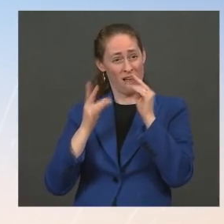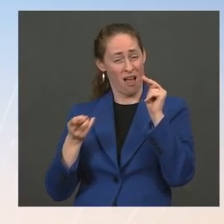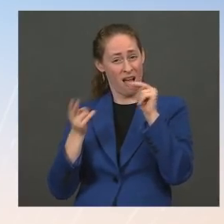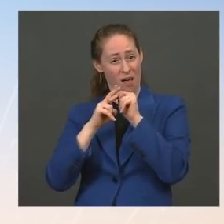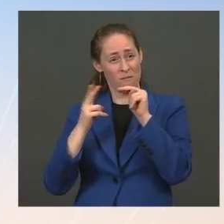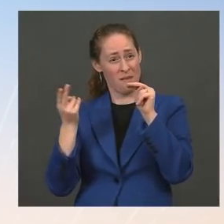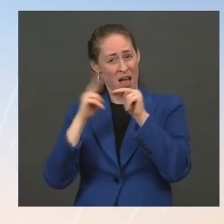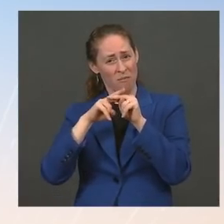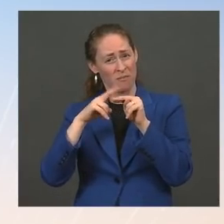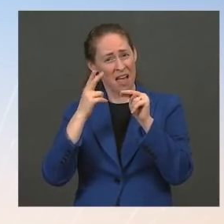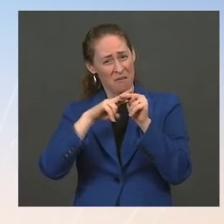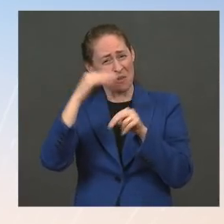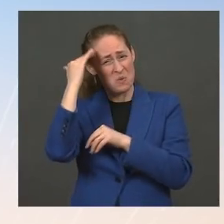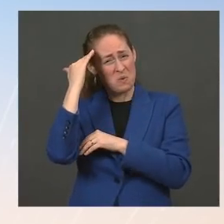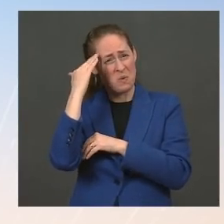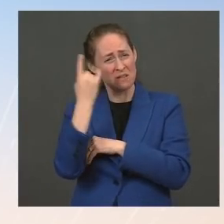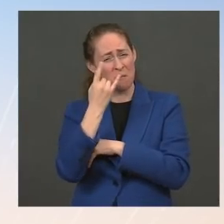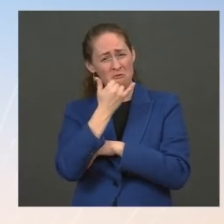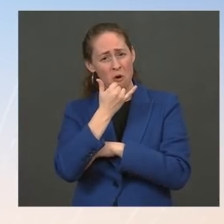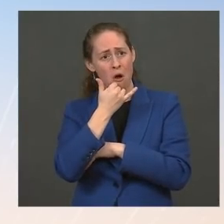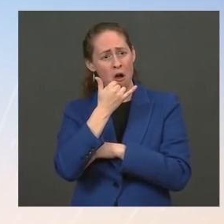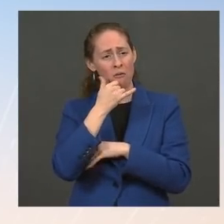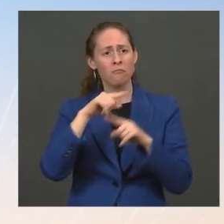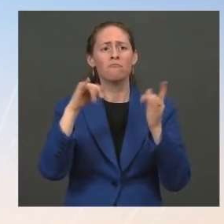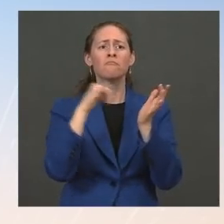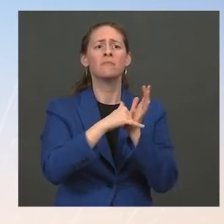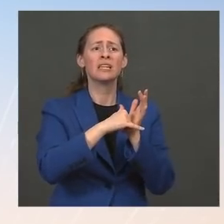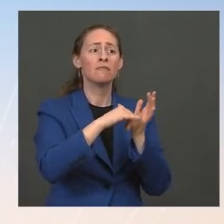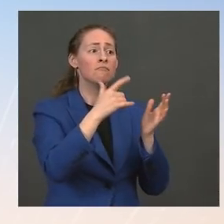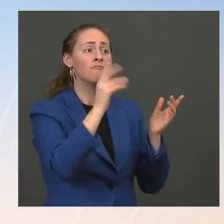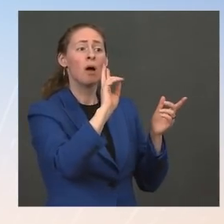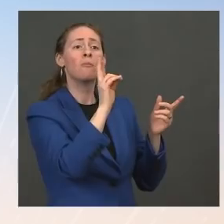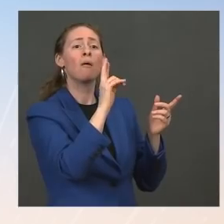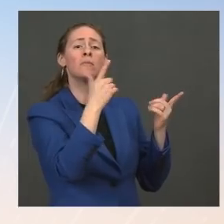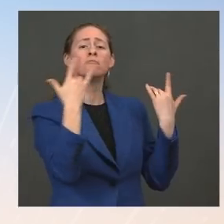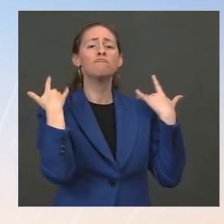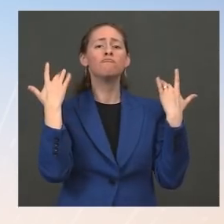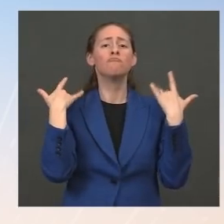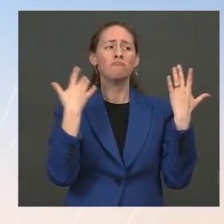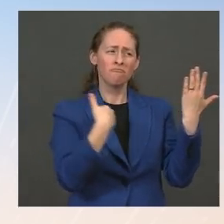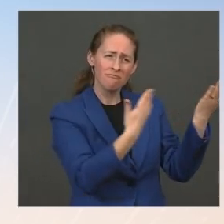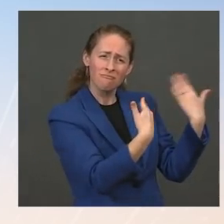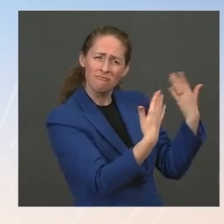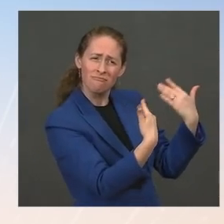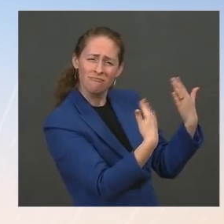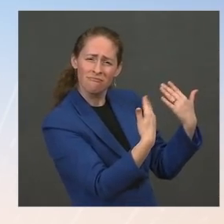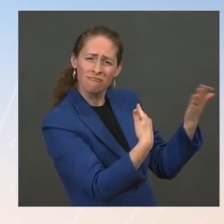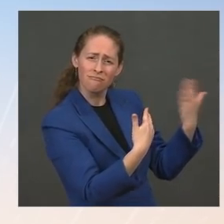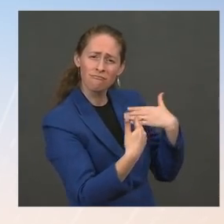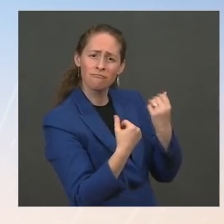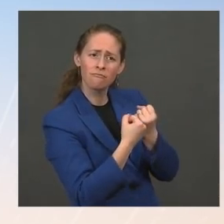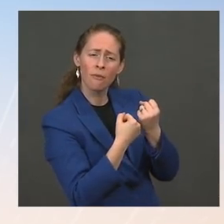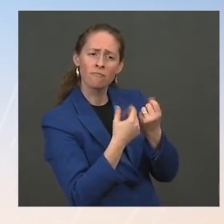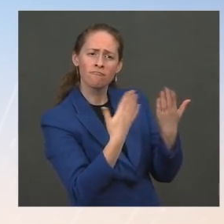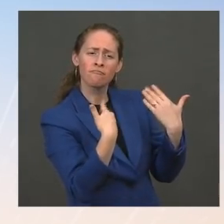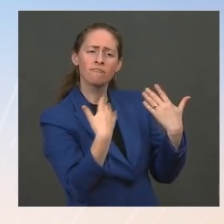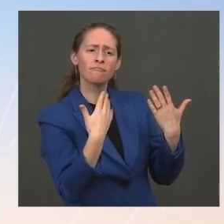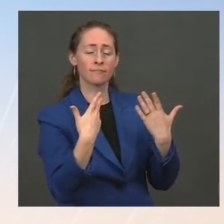I will continue to say -- taking steps to lower costs. We know that Build Back Better will start cutting childcare costs in half in 2022;